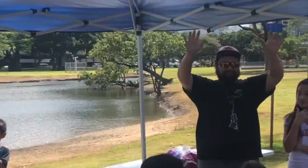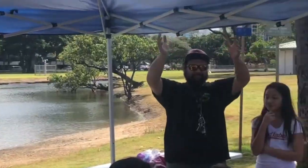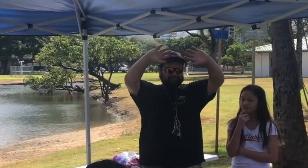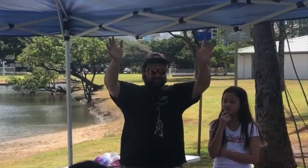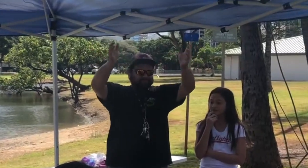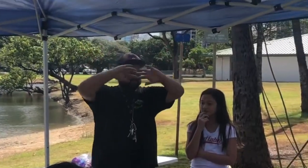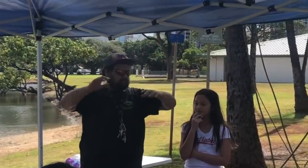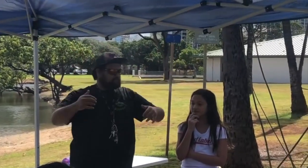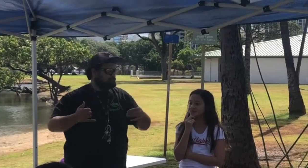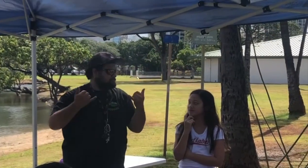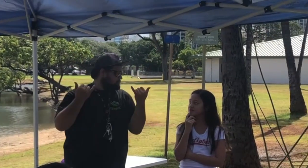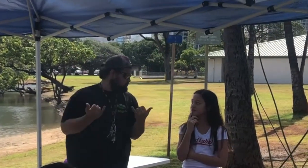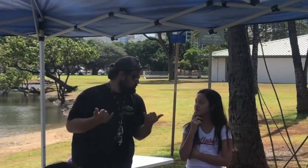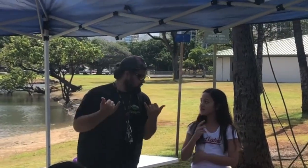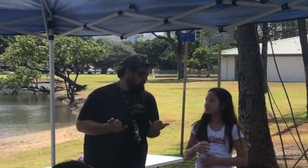NAPALI, ONE OF THE HOSTS -